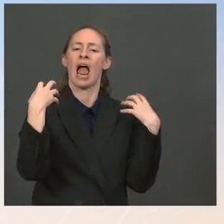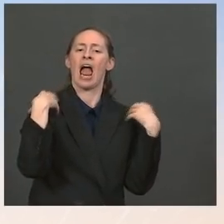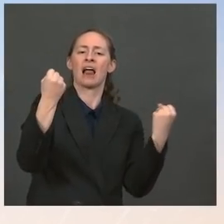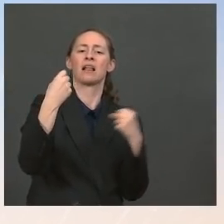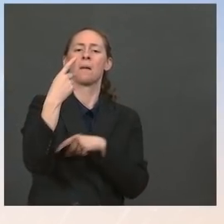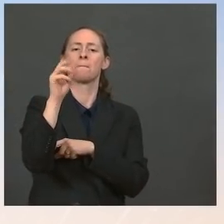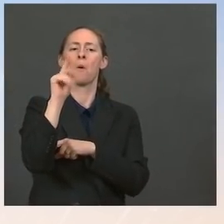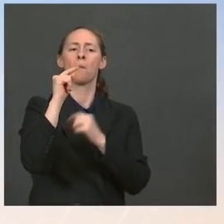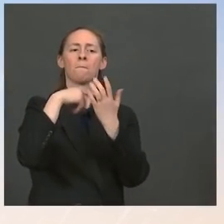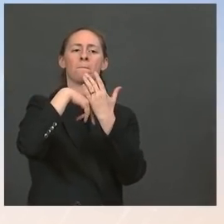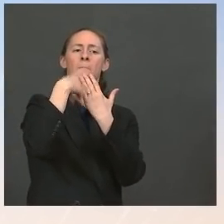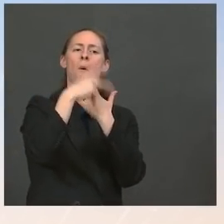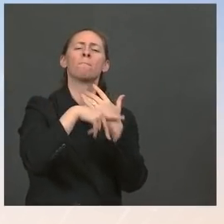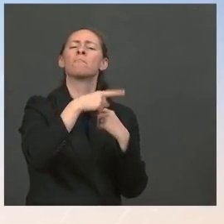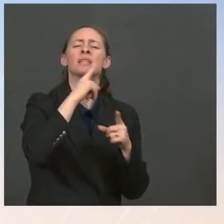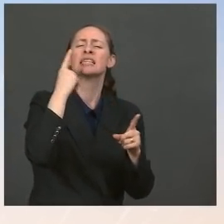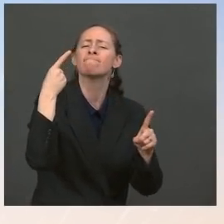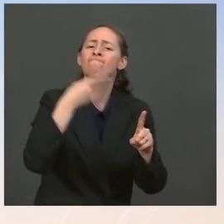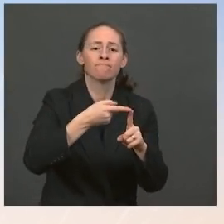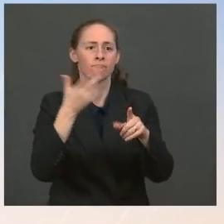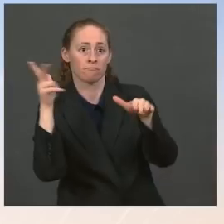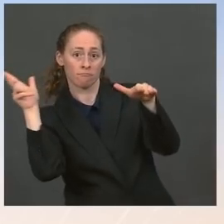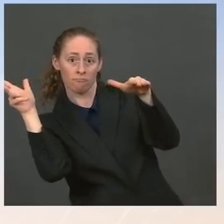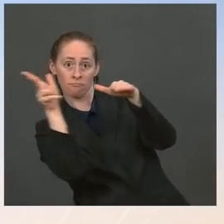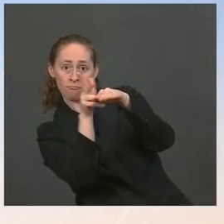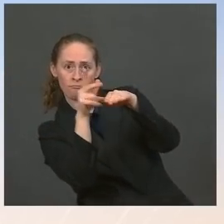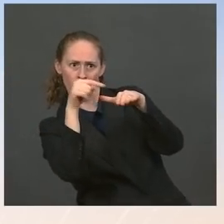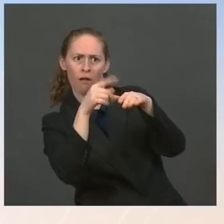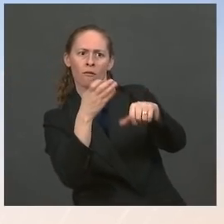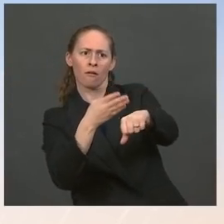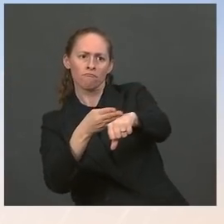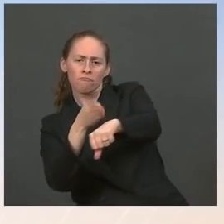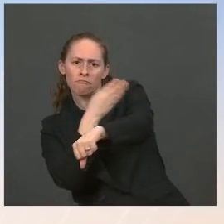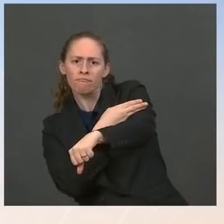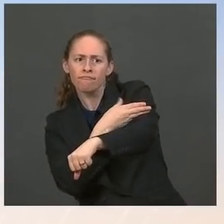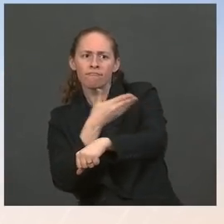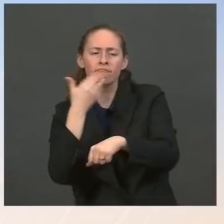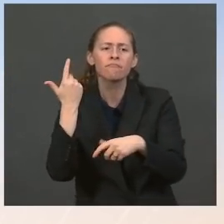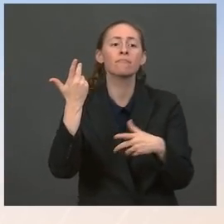And right now, one thing that is tough is the neighborhoods that are close to them feel that impact,